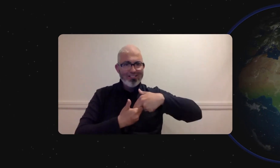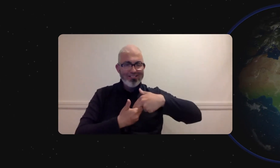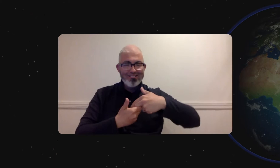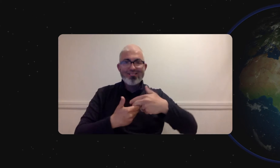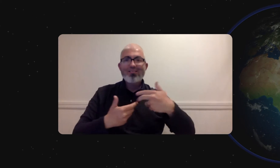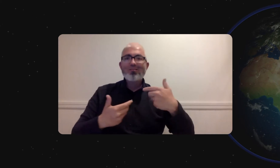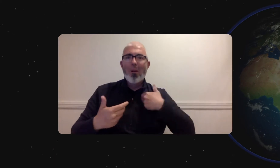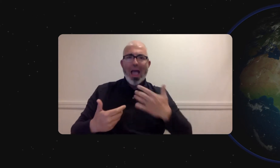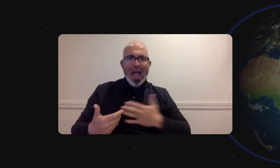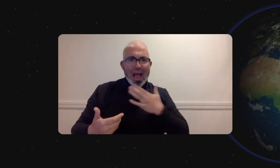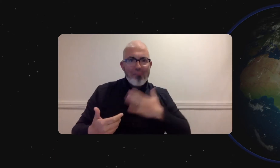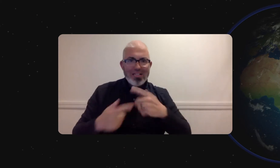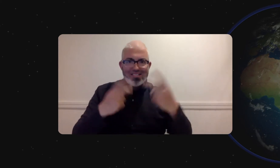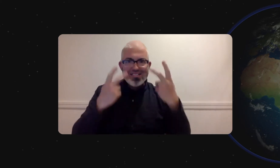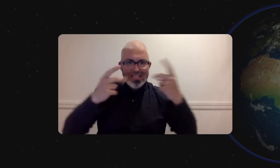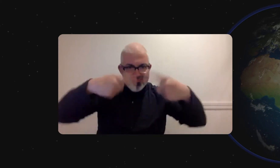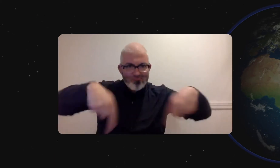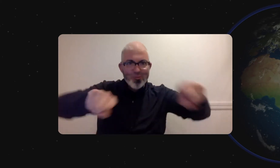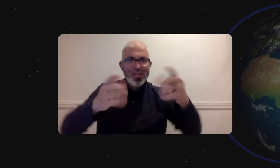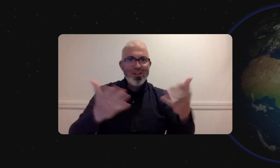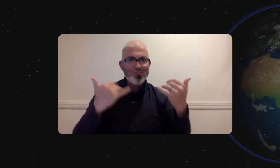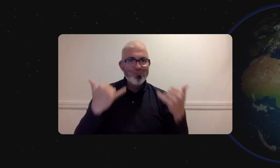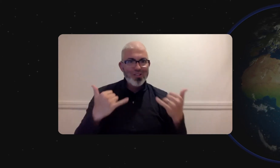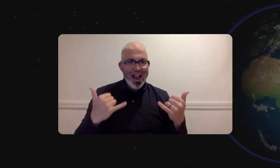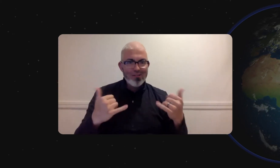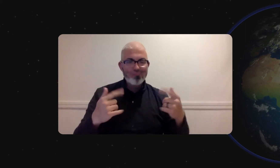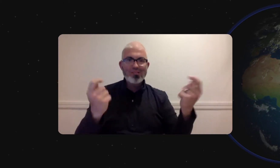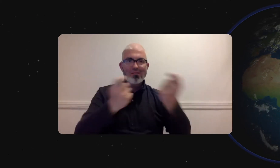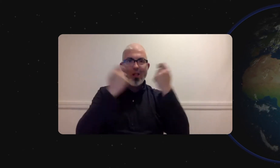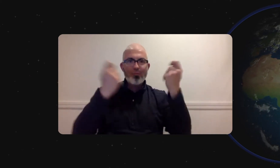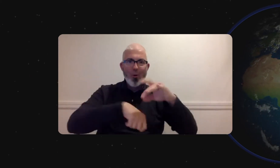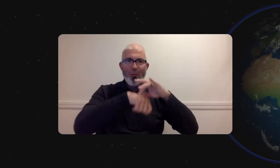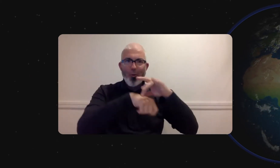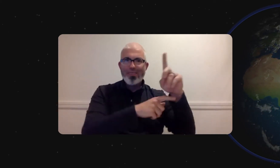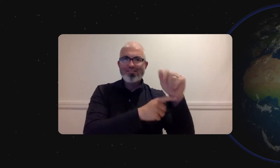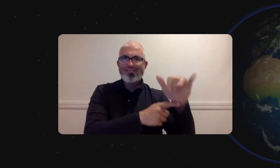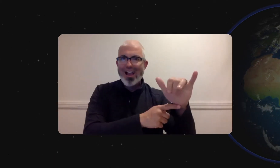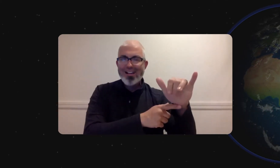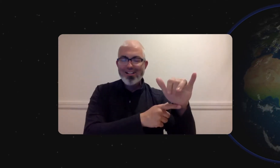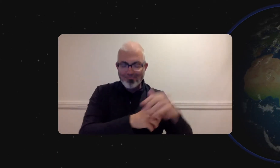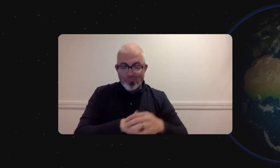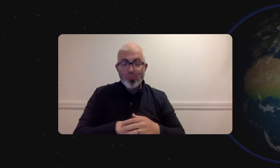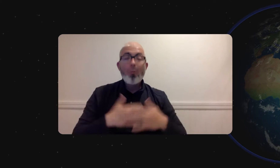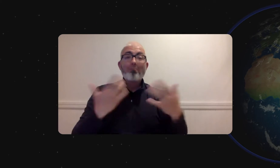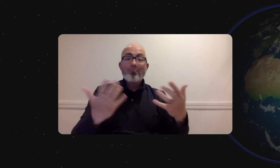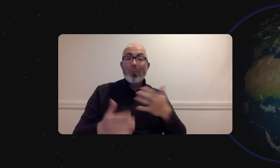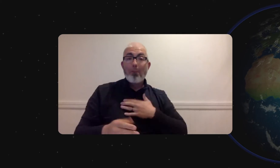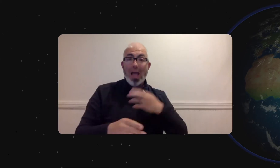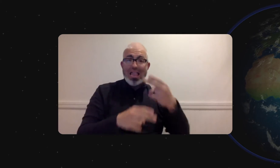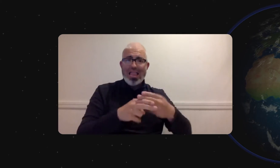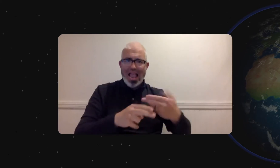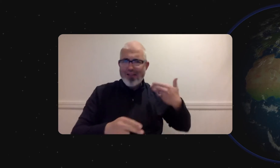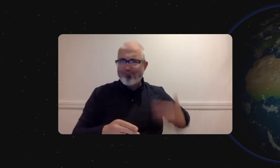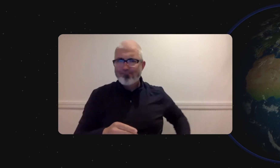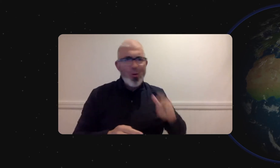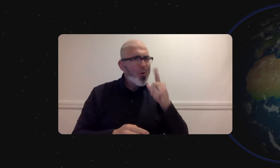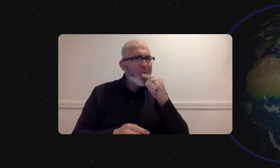I'm happy to see you folks here today with us to celebrate Earth Day! Who am I?